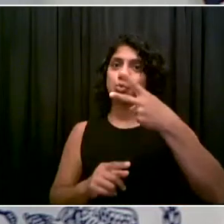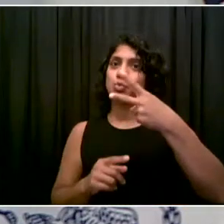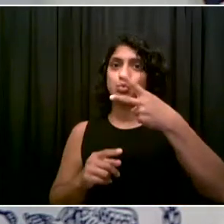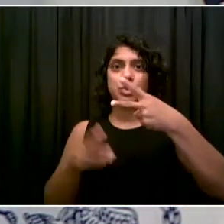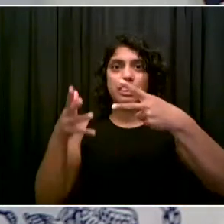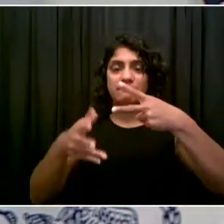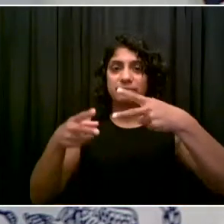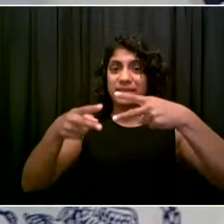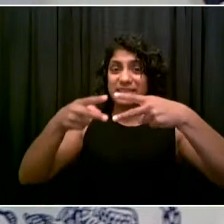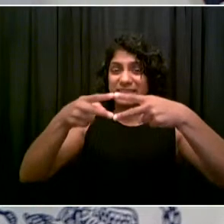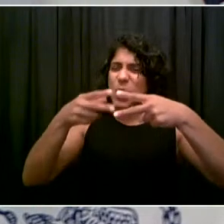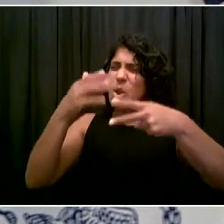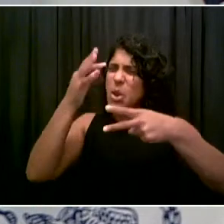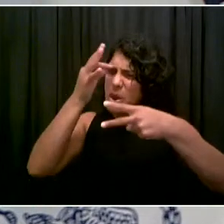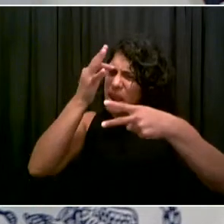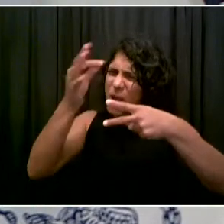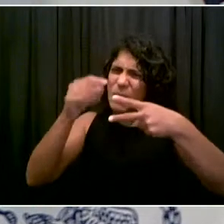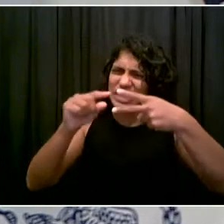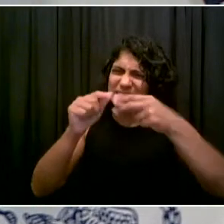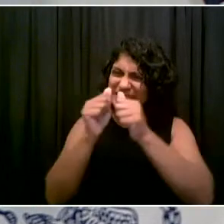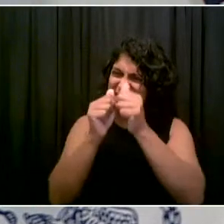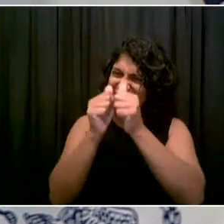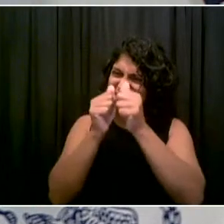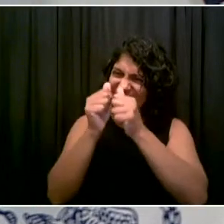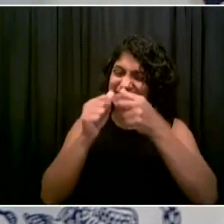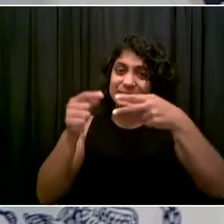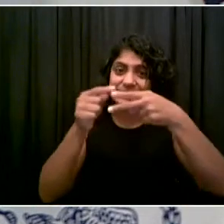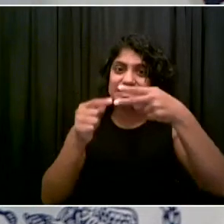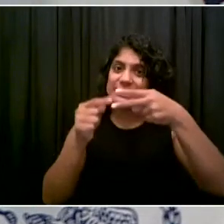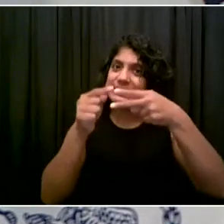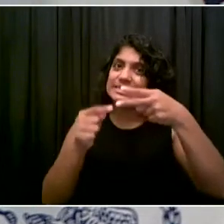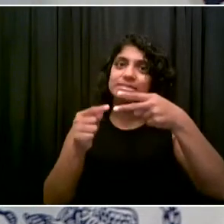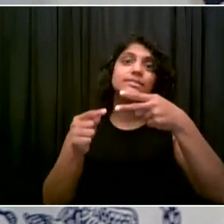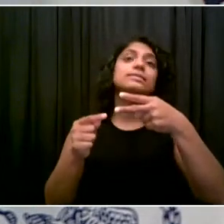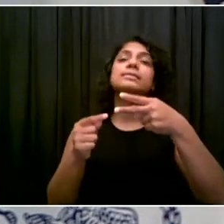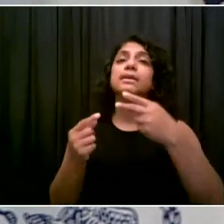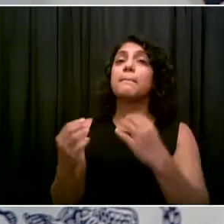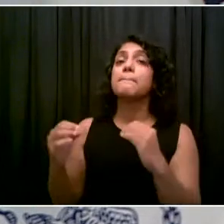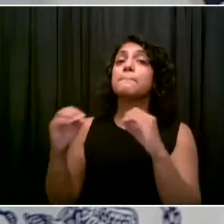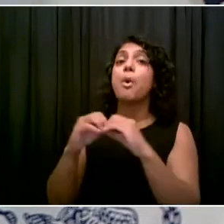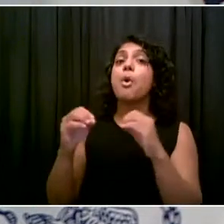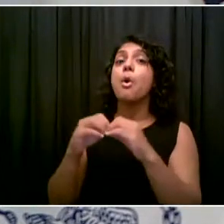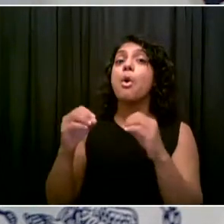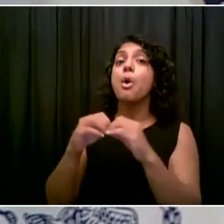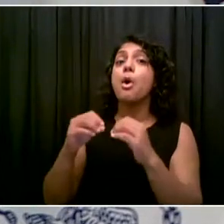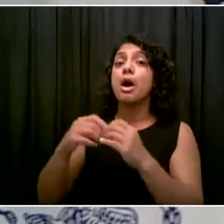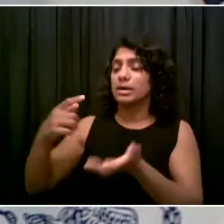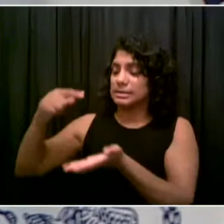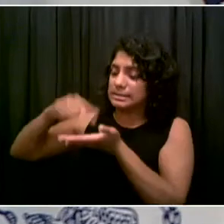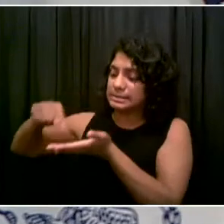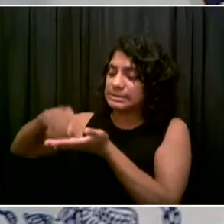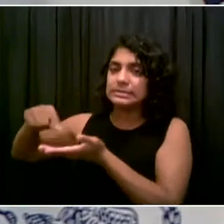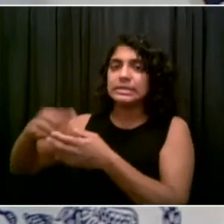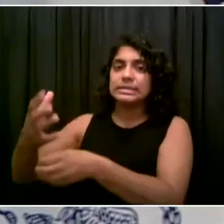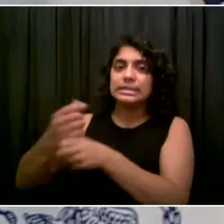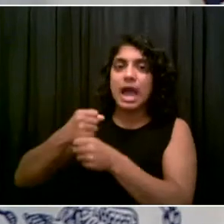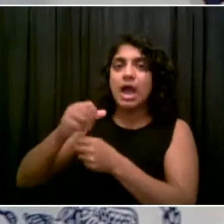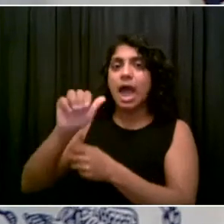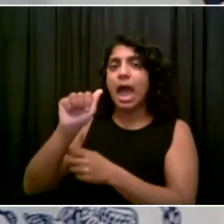WHAT HAPPENS, RATER TODAY, WHAT DID OUY AND